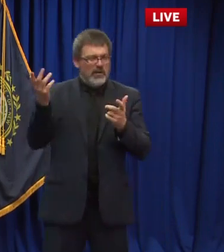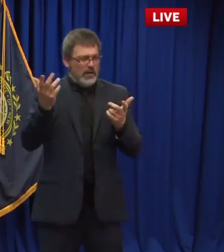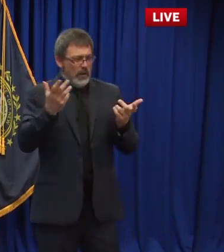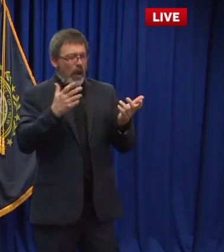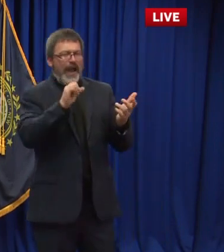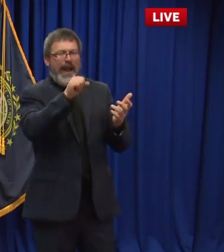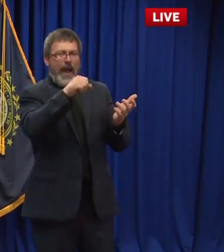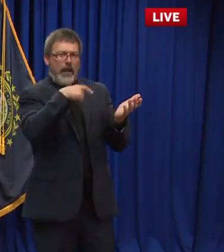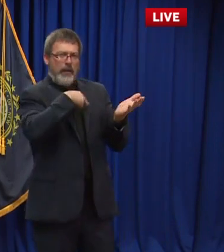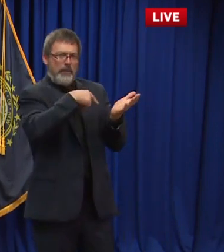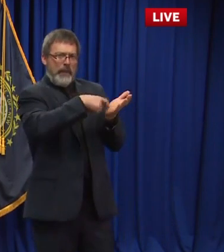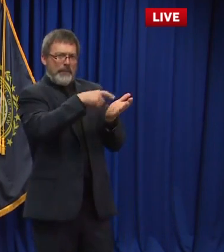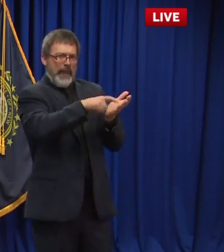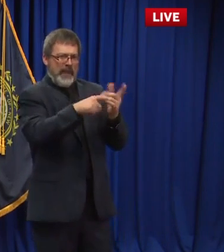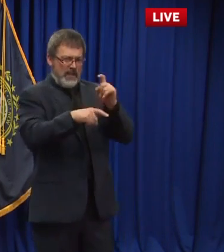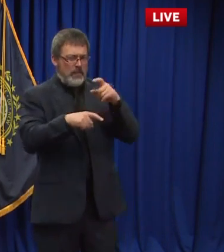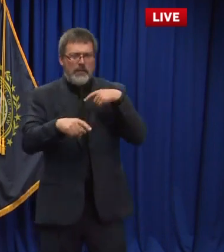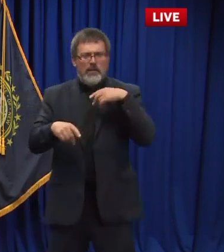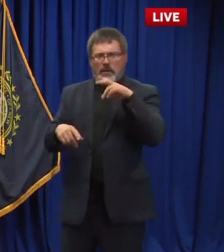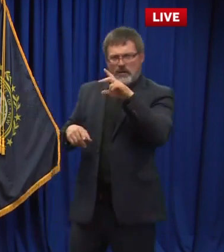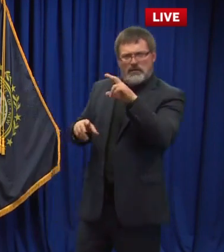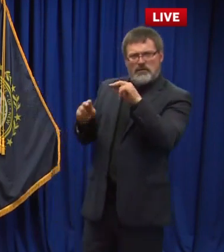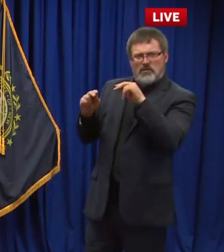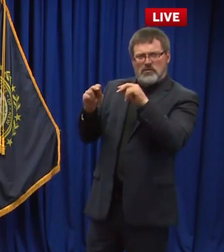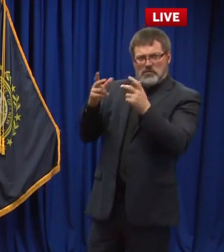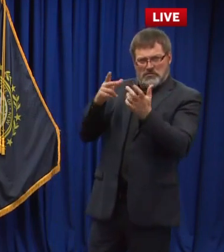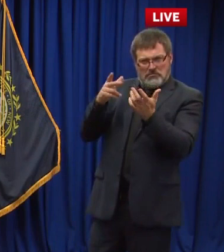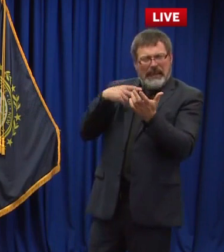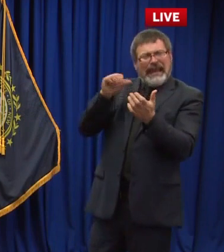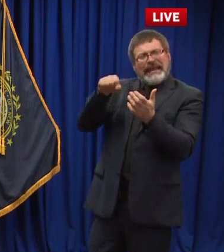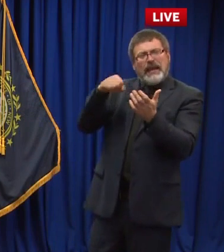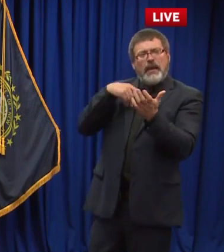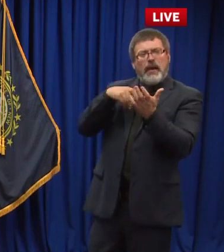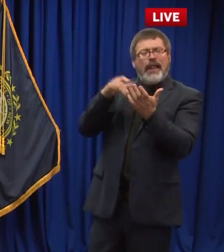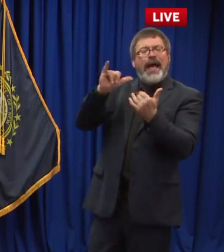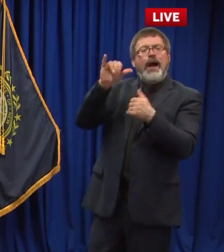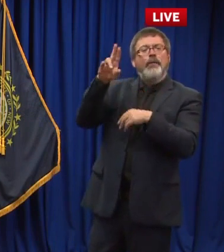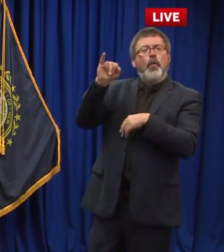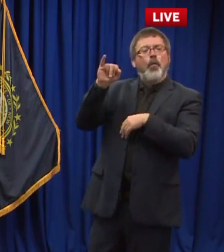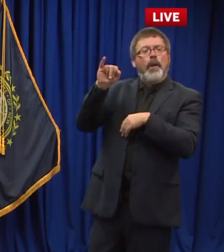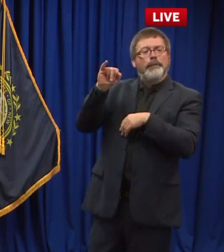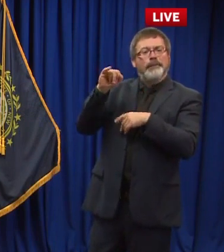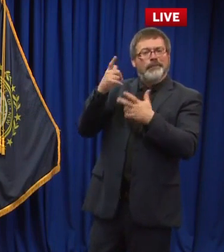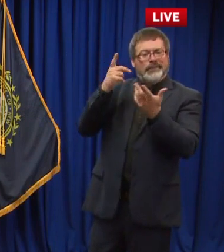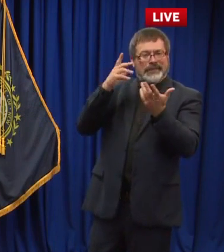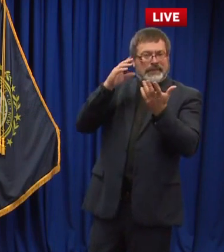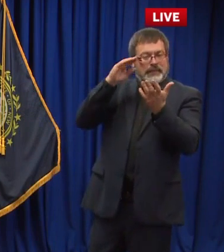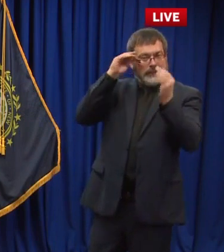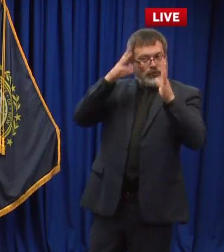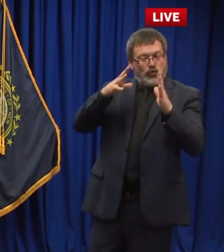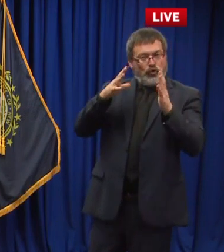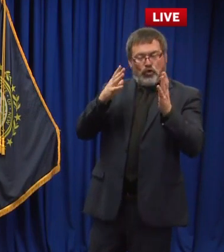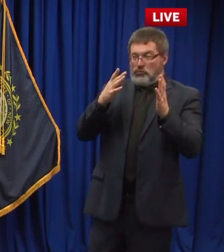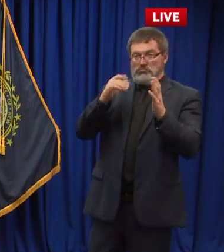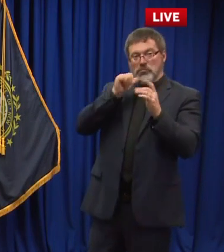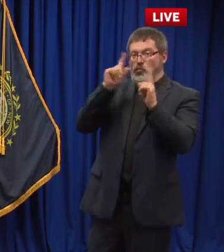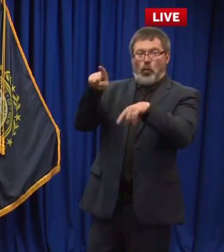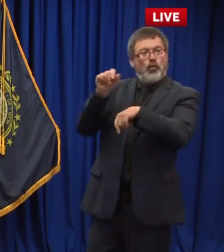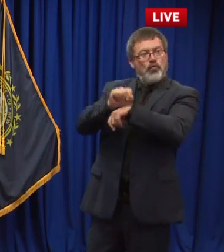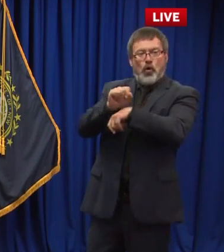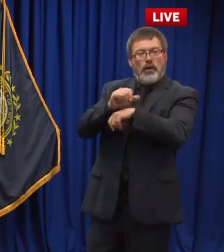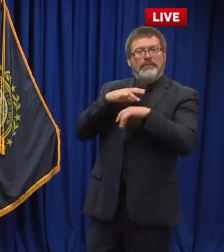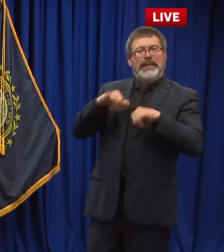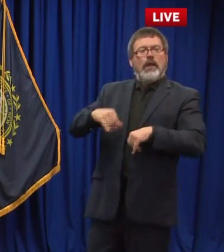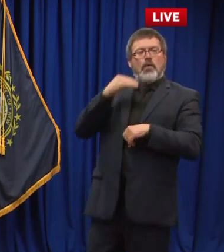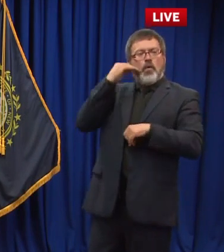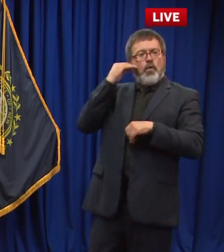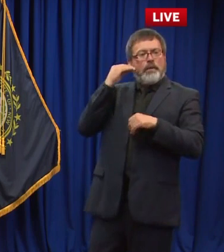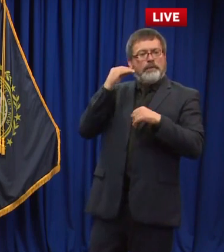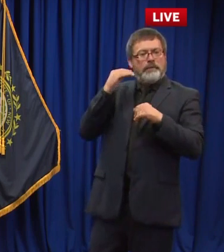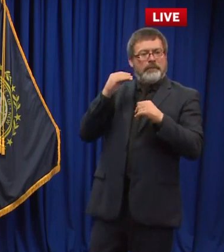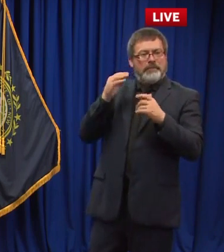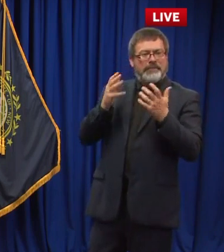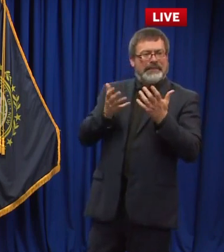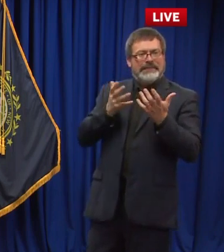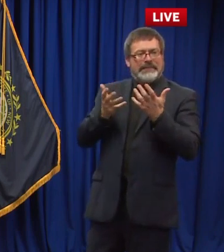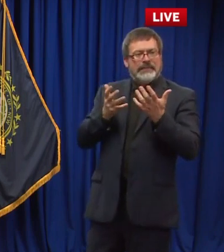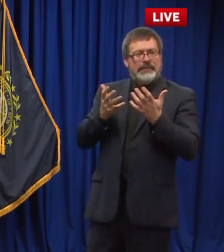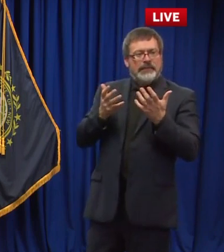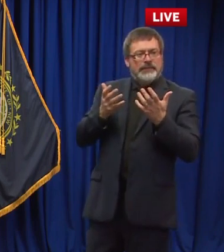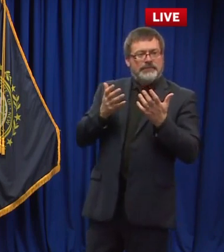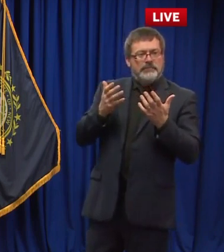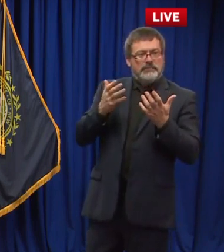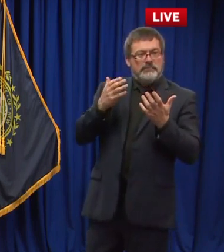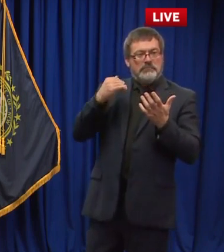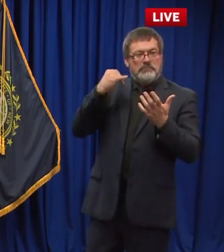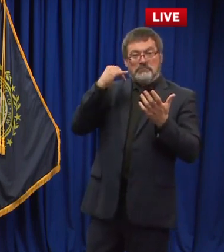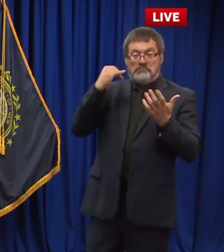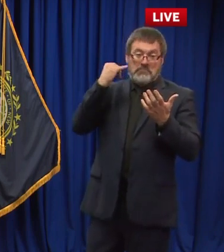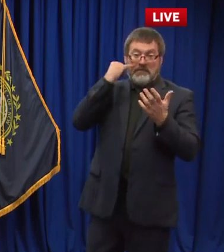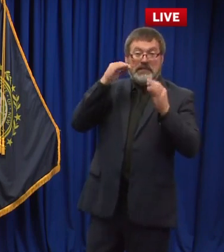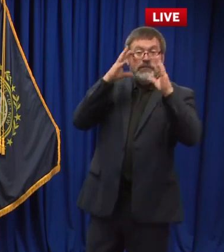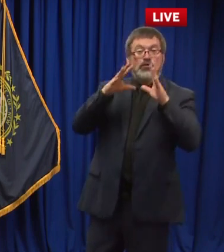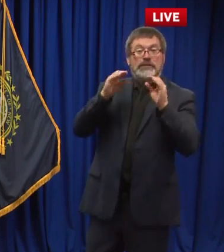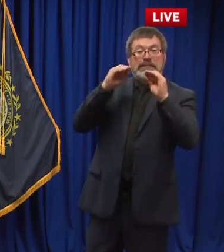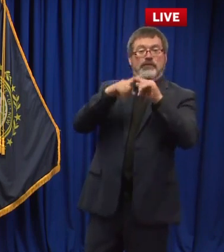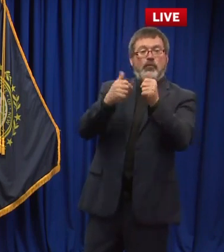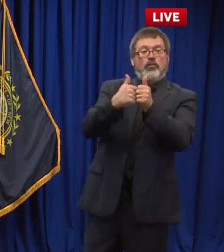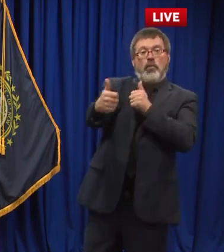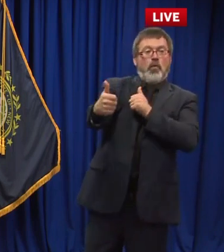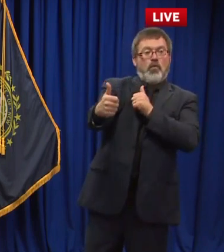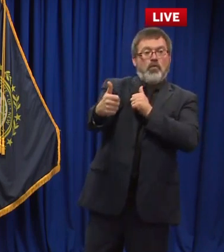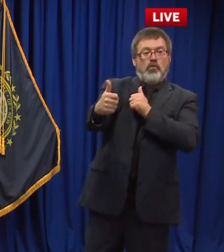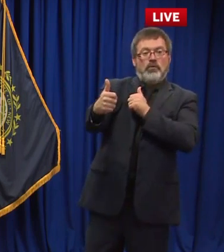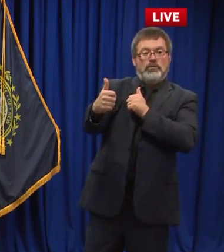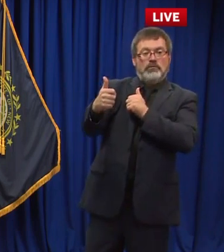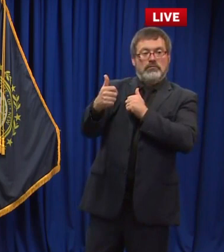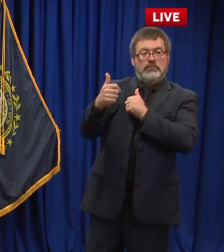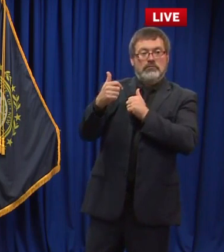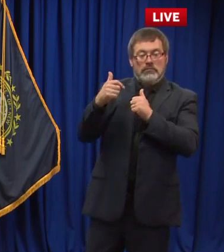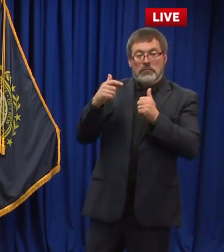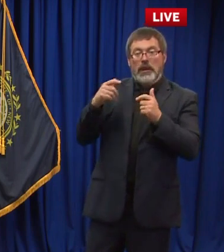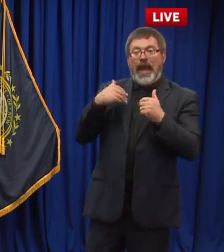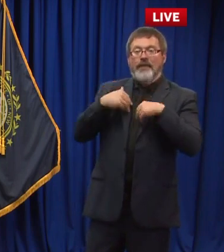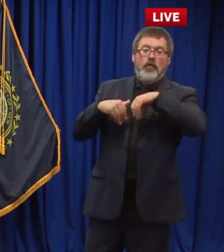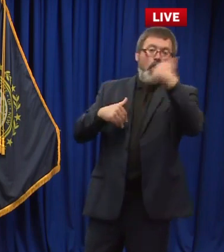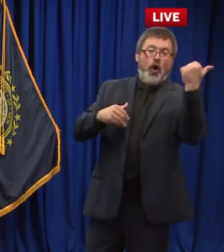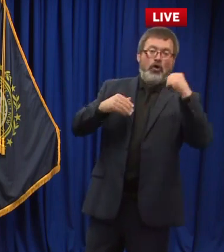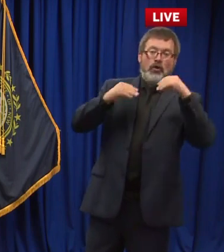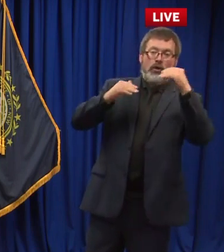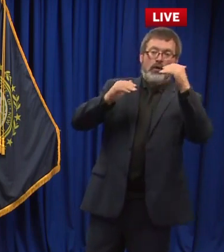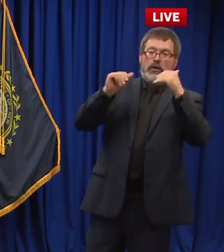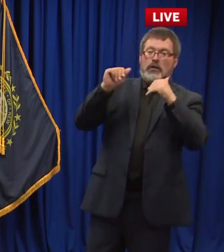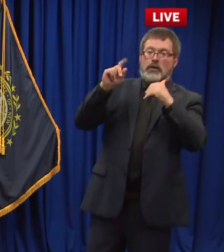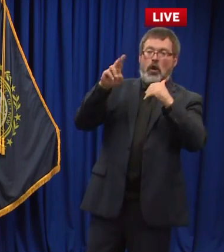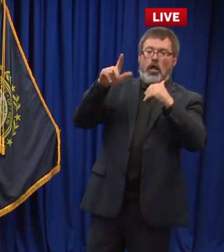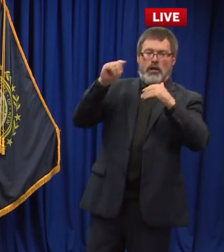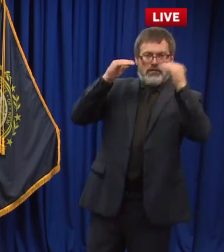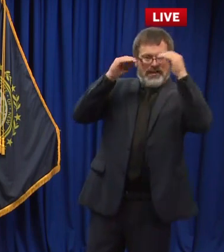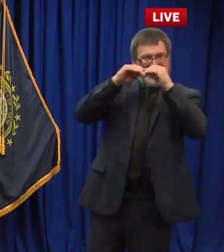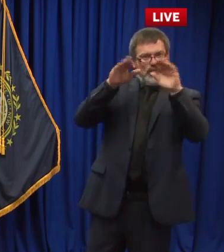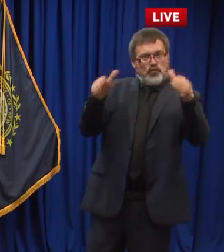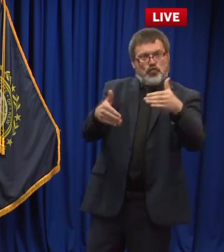. >> KEEP PAYING THE TEACHER -- >> WE HAVE HAD SOME FOLKS ASK IF THE TEACHER WERE REMOTE AND THE STUDENTS WERE IN CLASS WITH OTHER PROFESSIONALS BUT THE